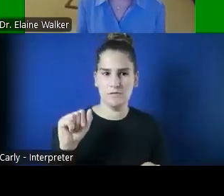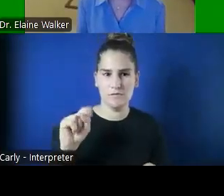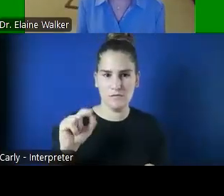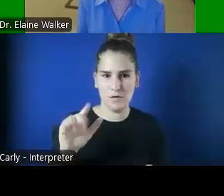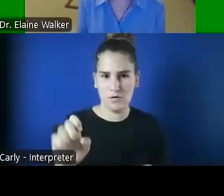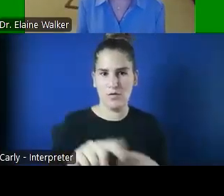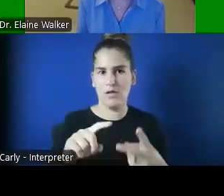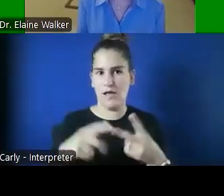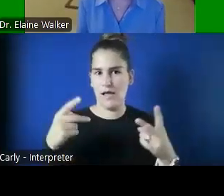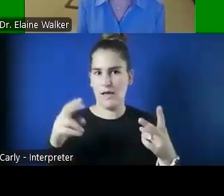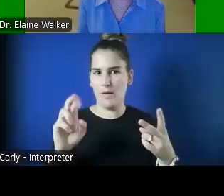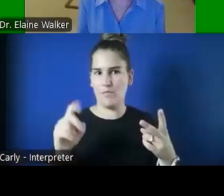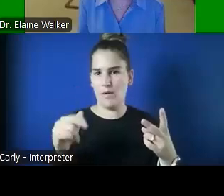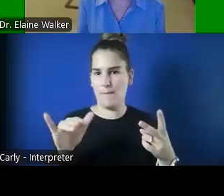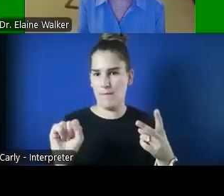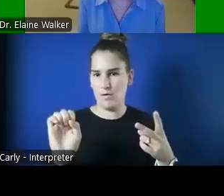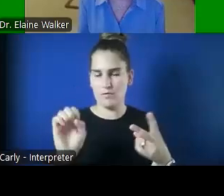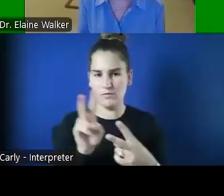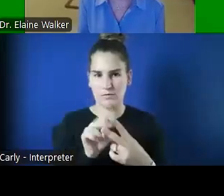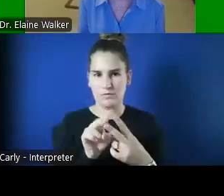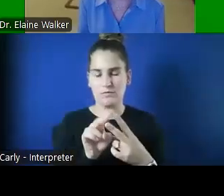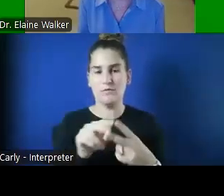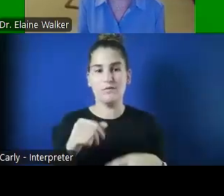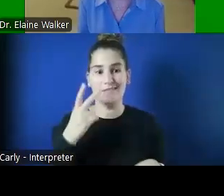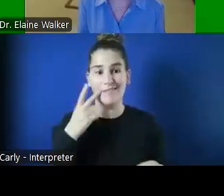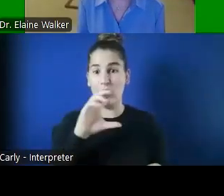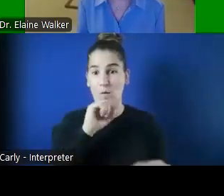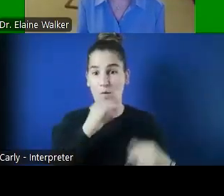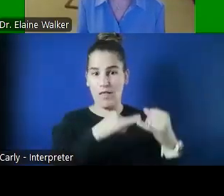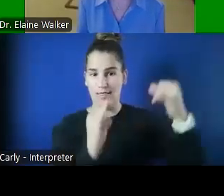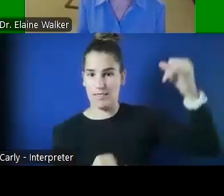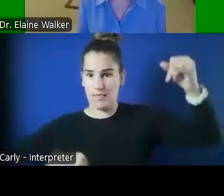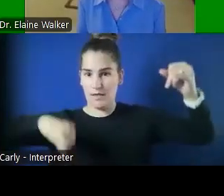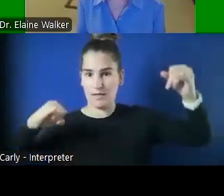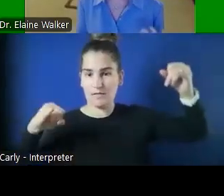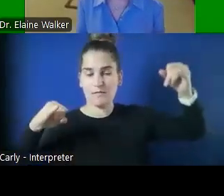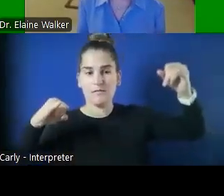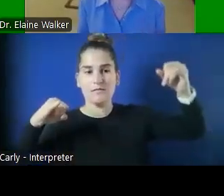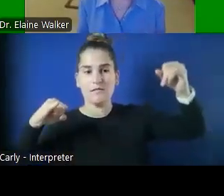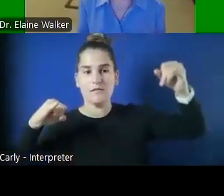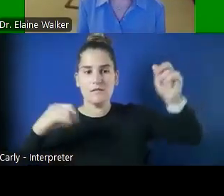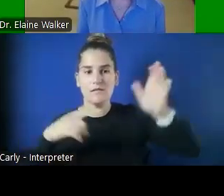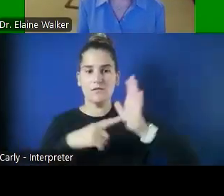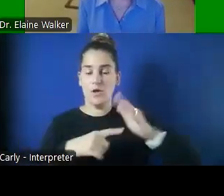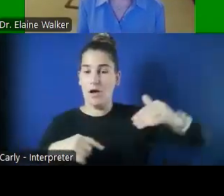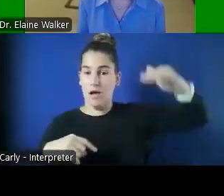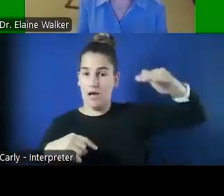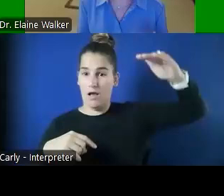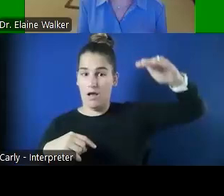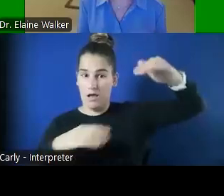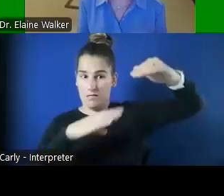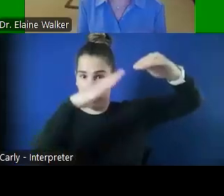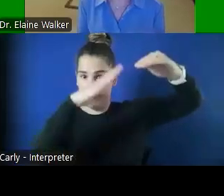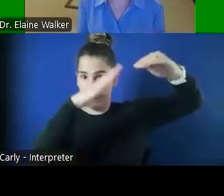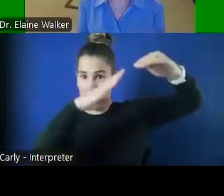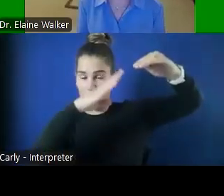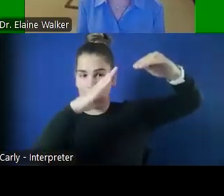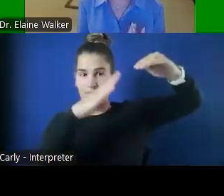the clinical high-risk converters the orange line here showed elevated um startle response